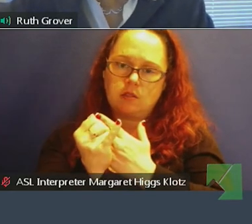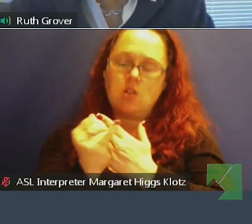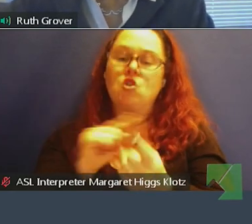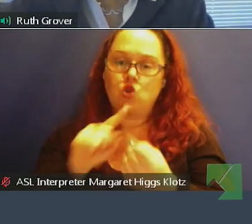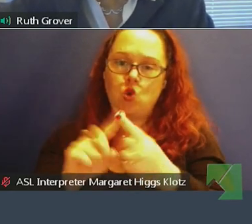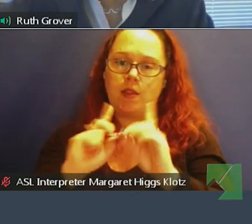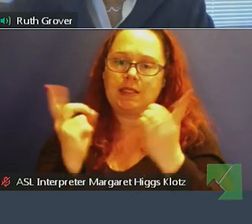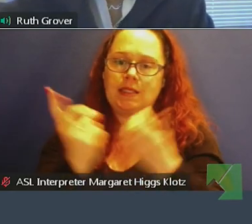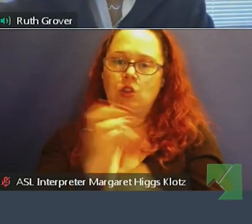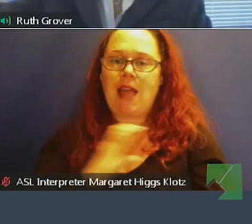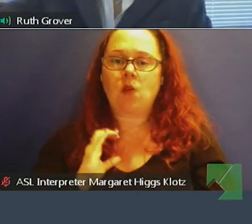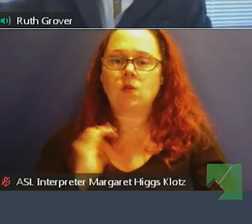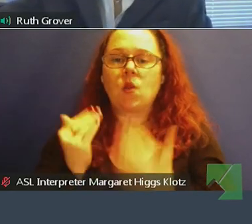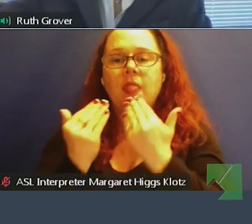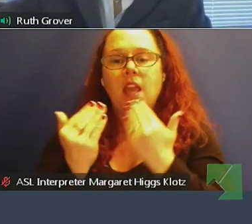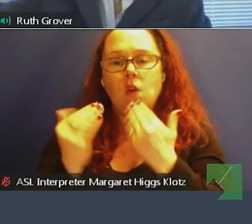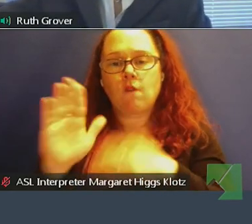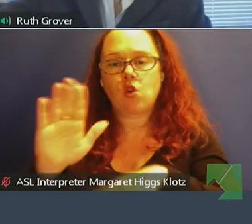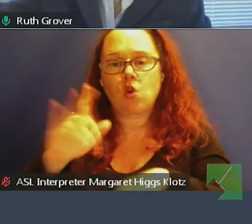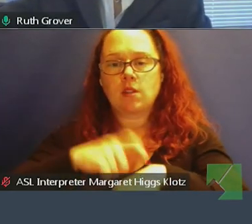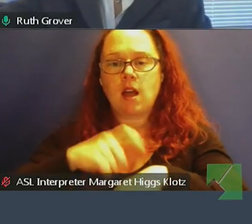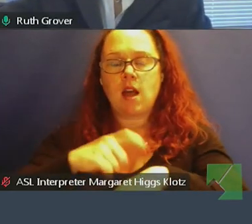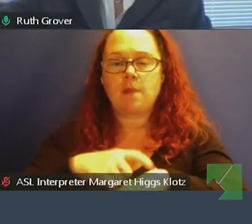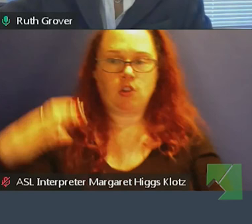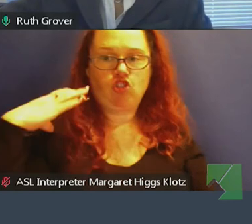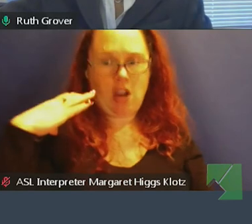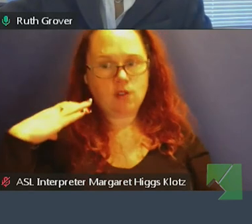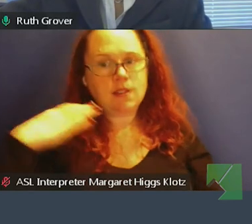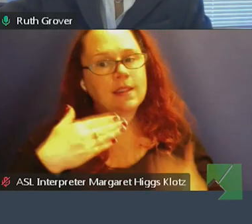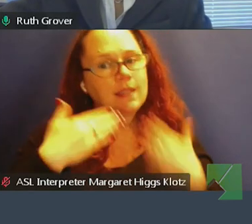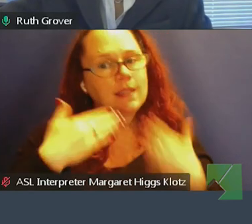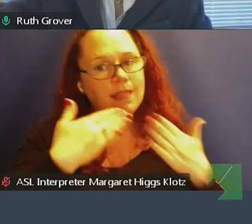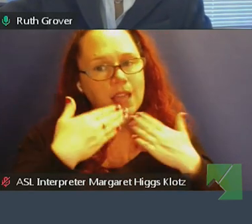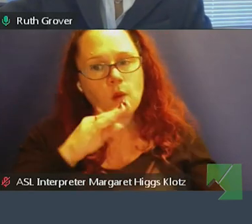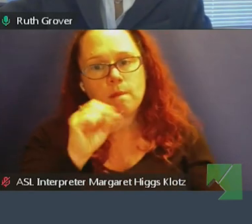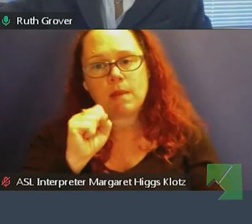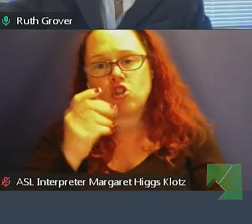Thank you for your time. Thank you, Ms. Gover. So you reiterated much of what Mr.